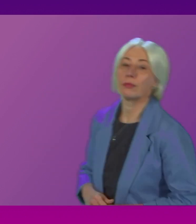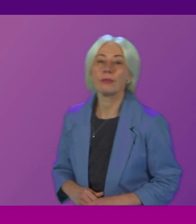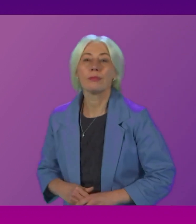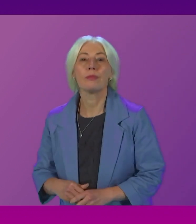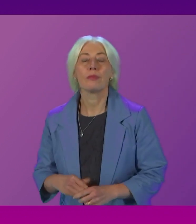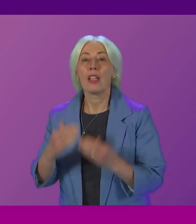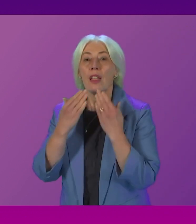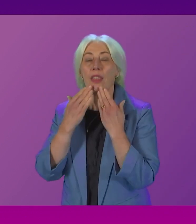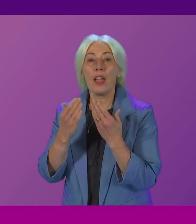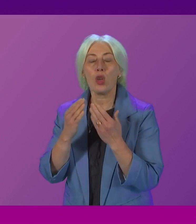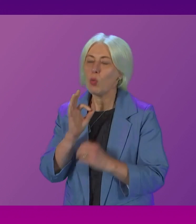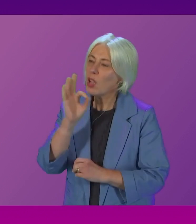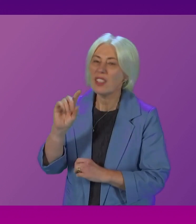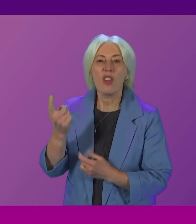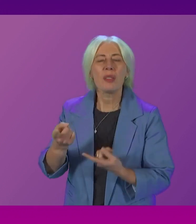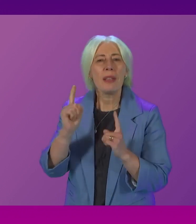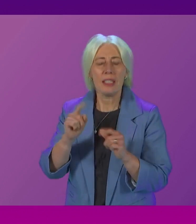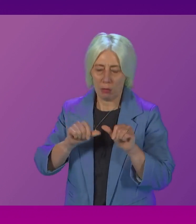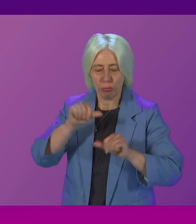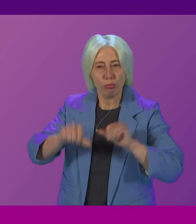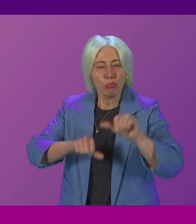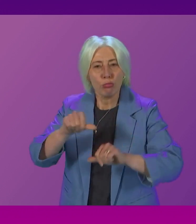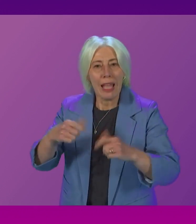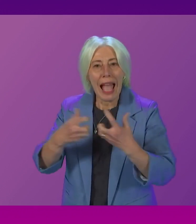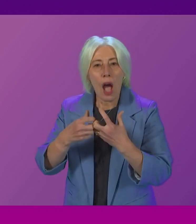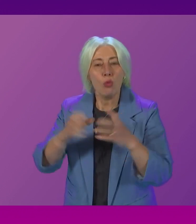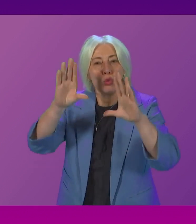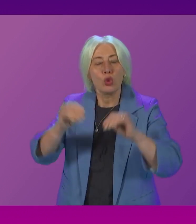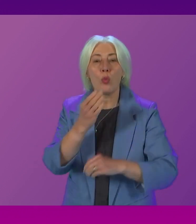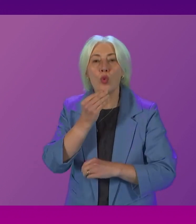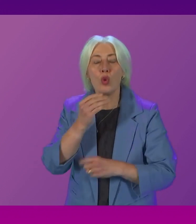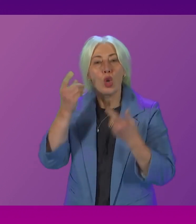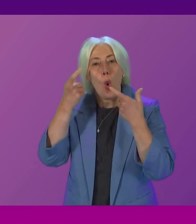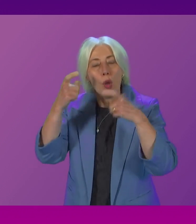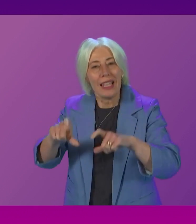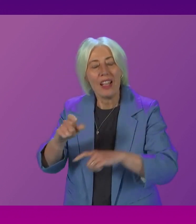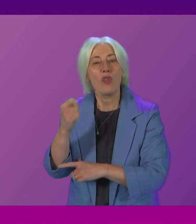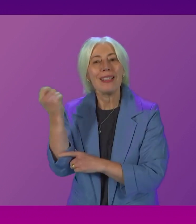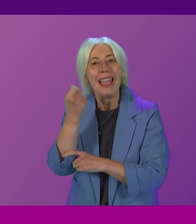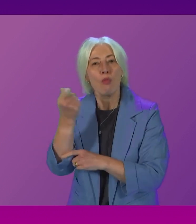To ask the First Minister what progress the Scottish Government has made in ending the use of hotels as temporary accommodation for children and families.